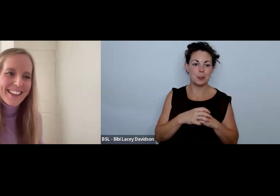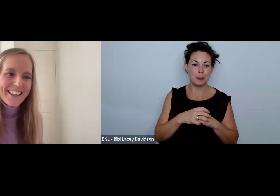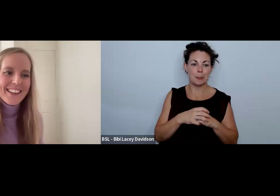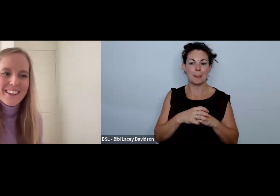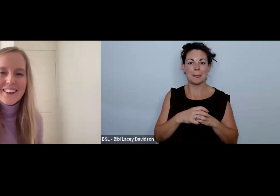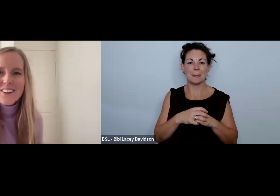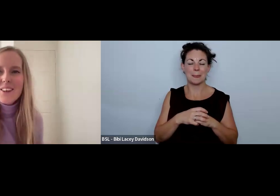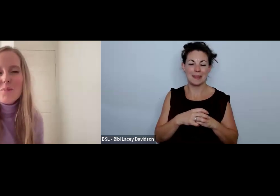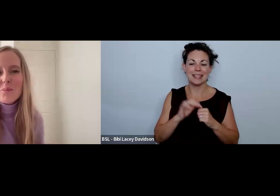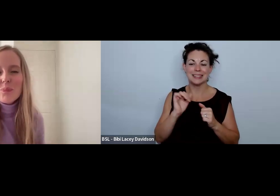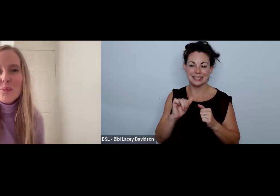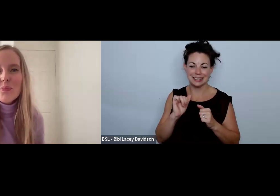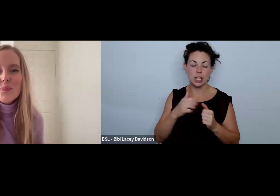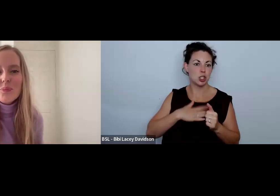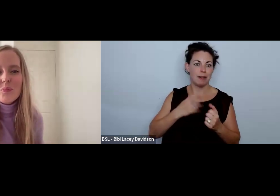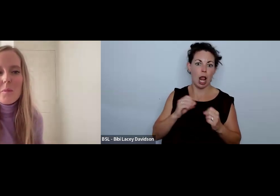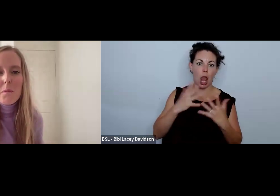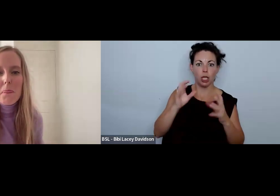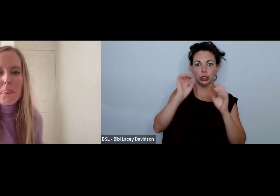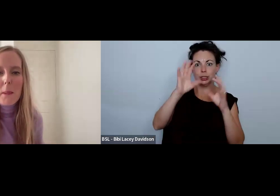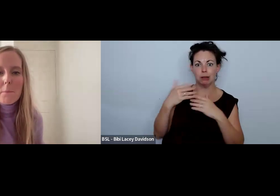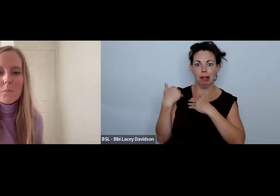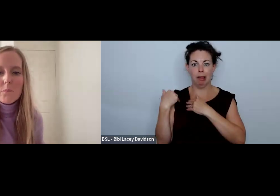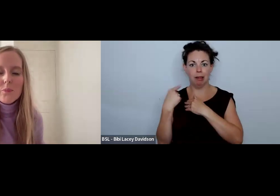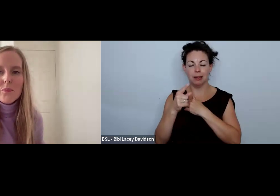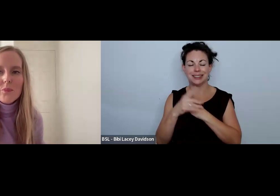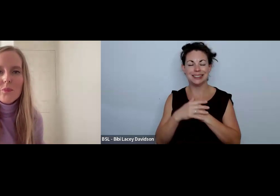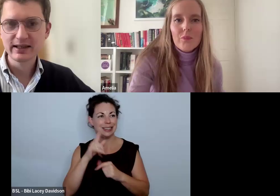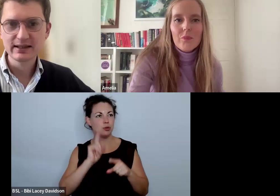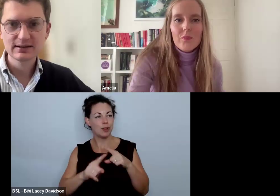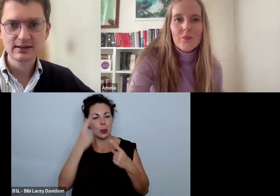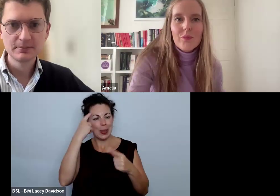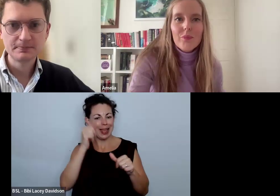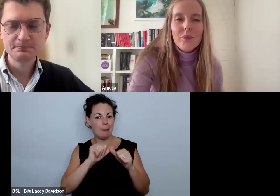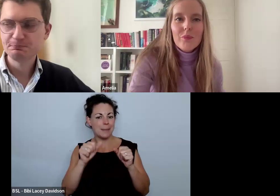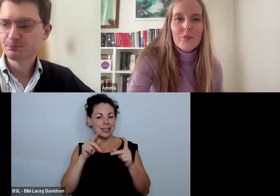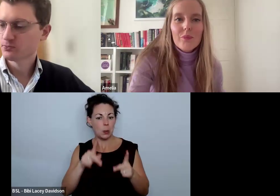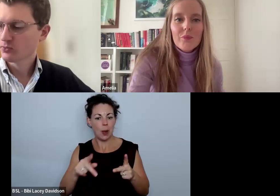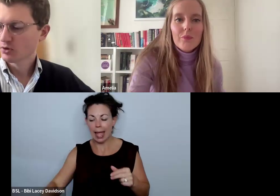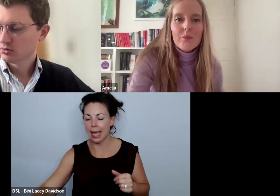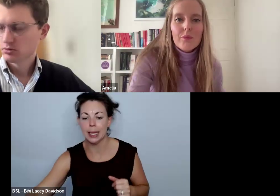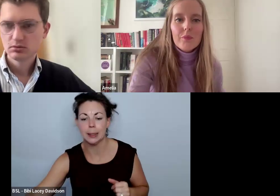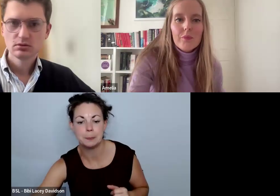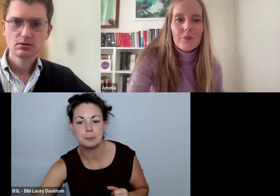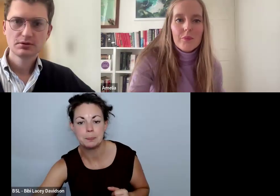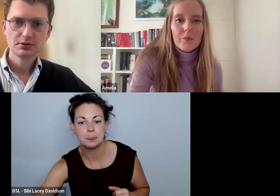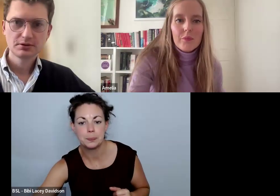I can respond to a couple, and then maybe we can kind of follow up with ones that we don't get to here.